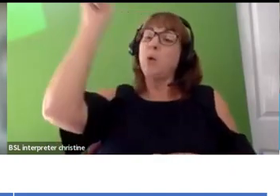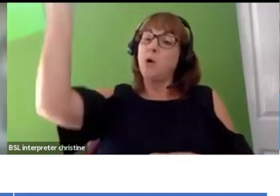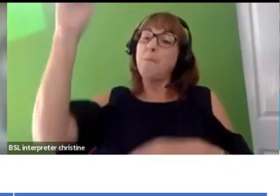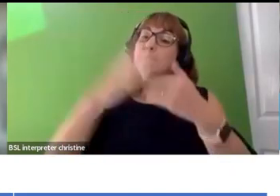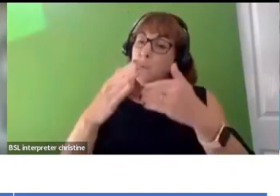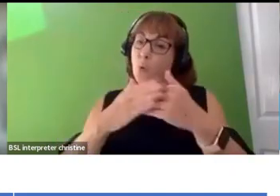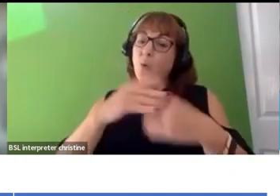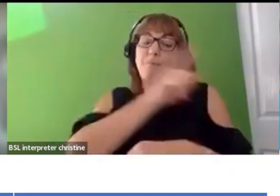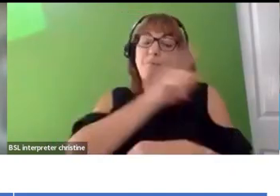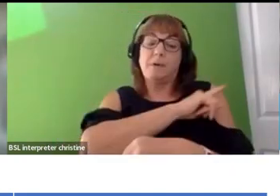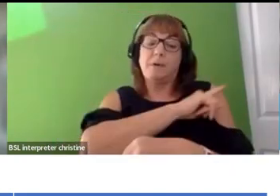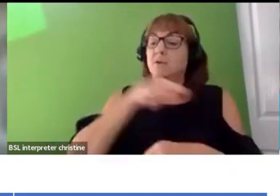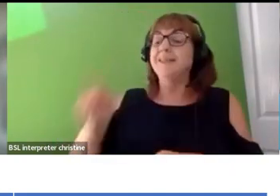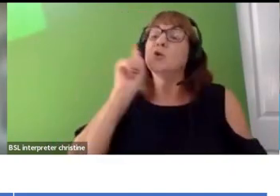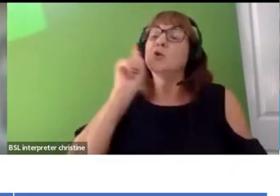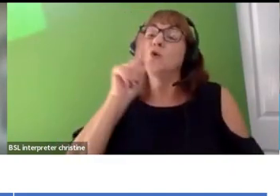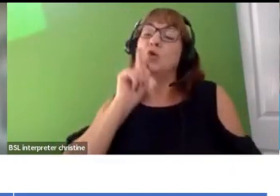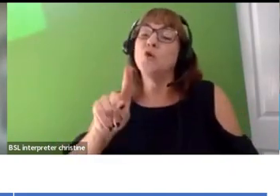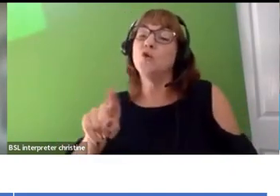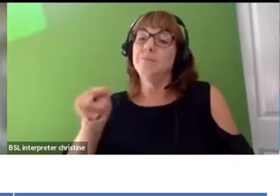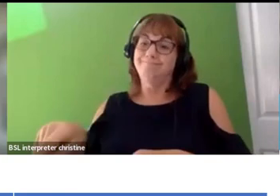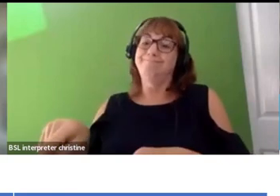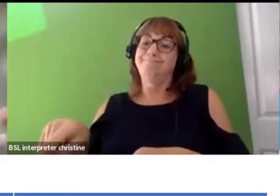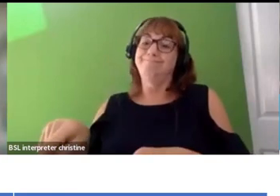got a reference to my book. I've written a book called Love Surpassing Knowledge, which is all